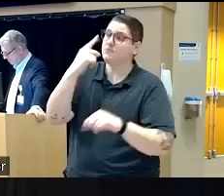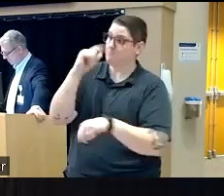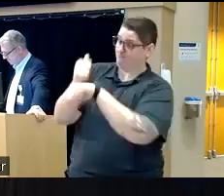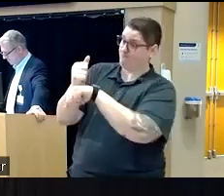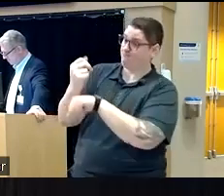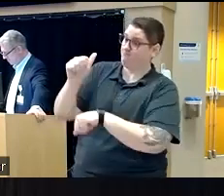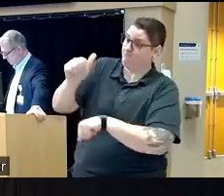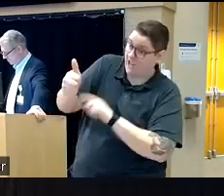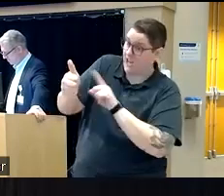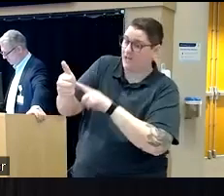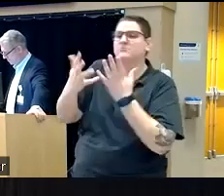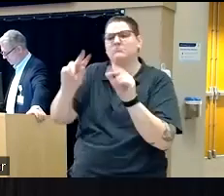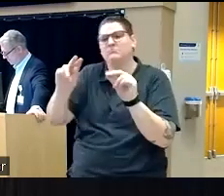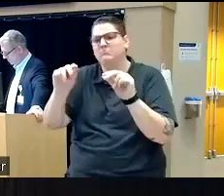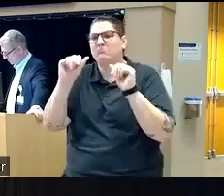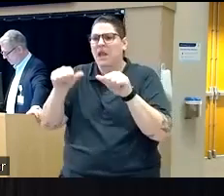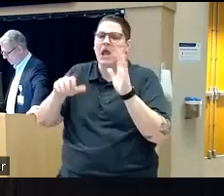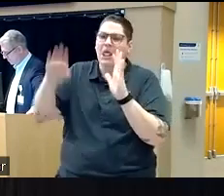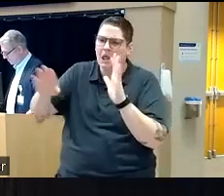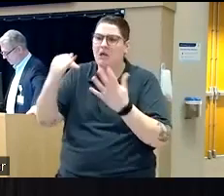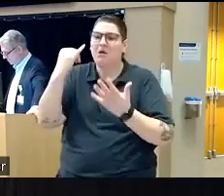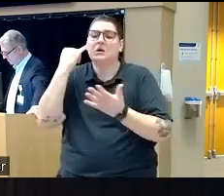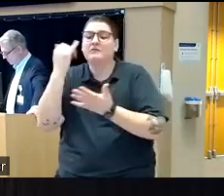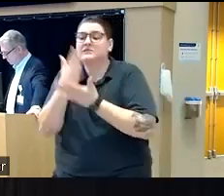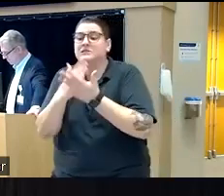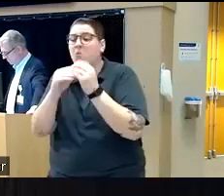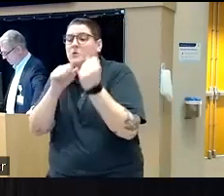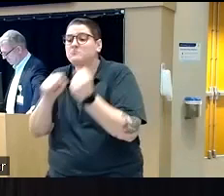of the student's interest if they're interested in the supervision track then they wouldn't need